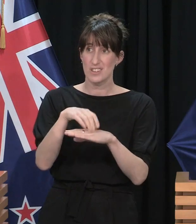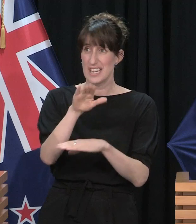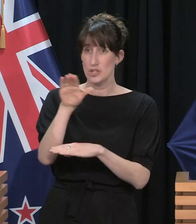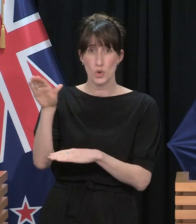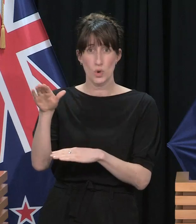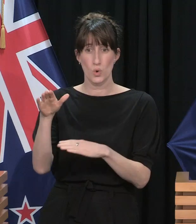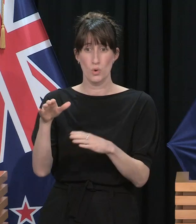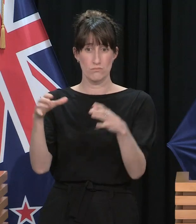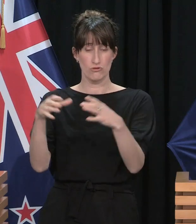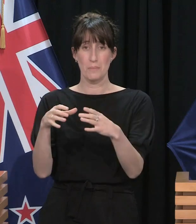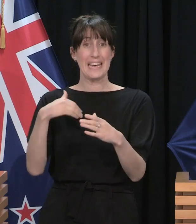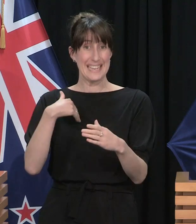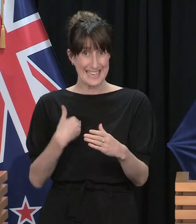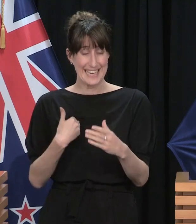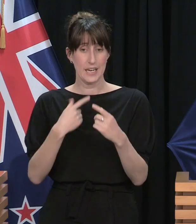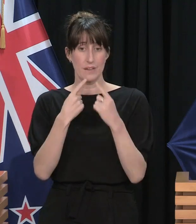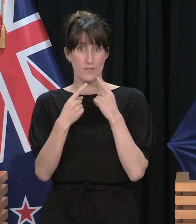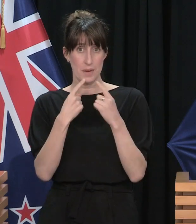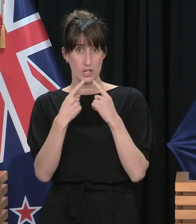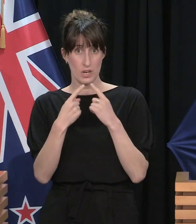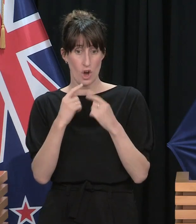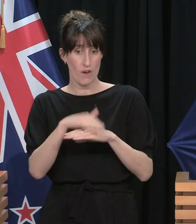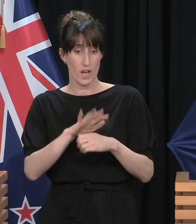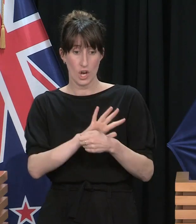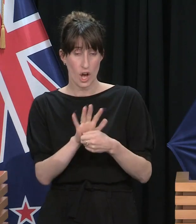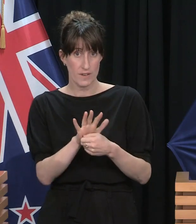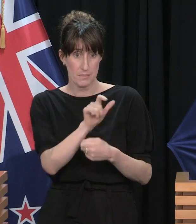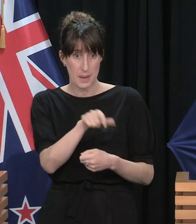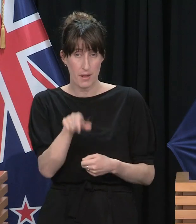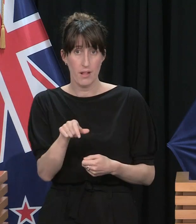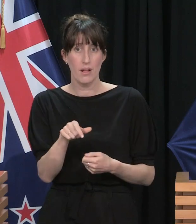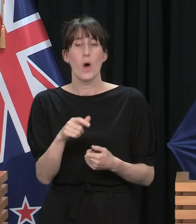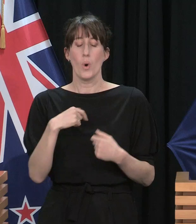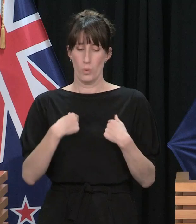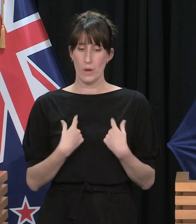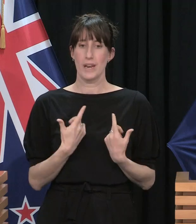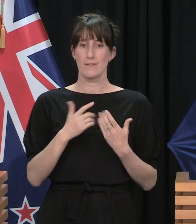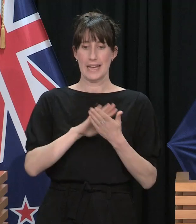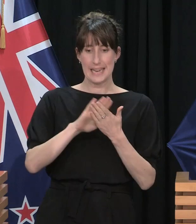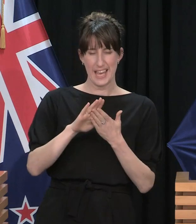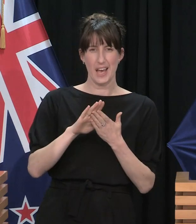personal information be required by any external parties in the near-term, then